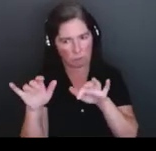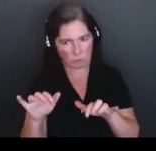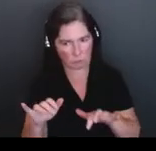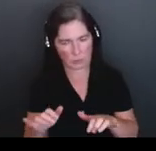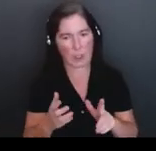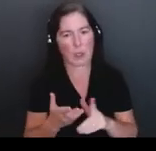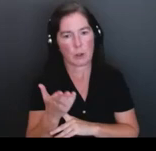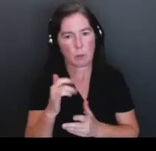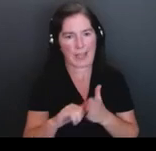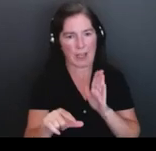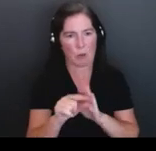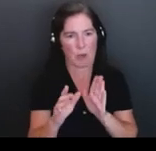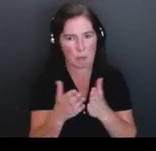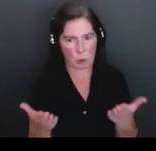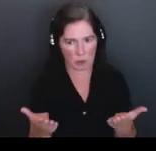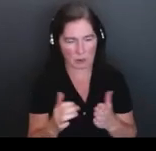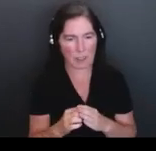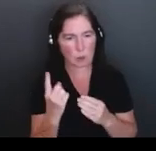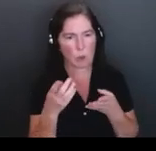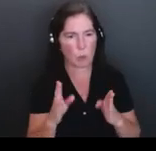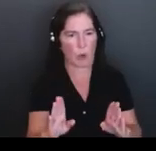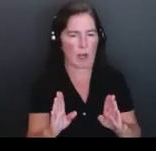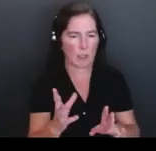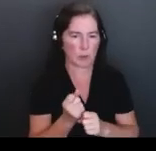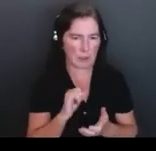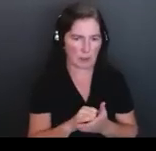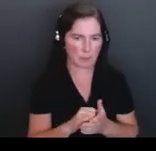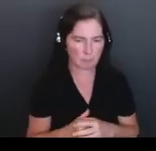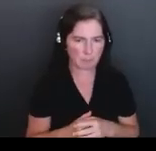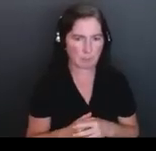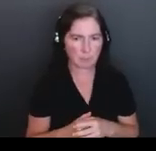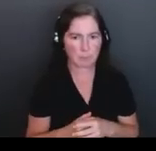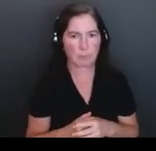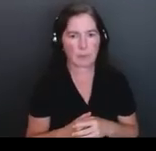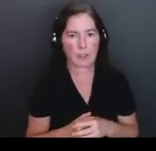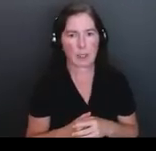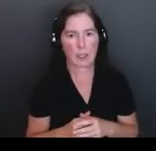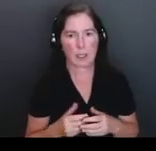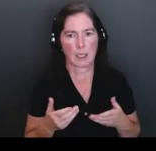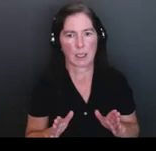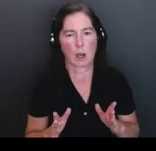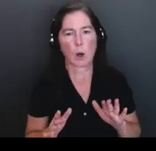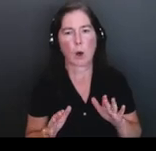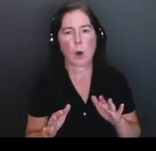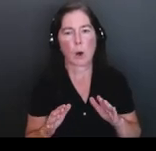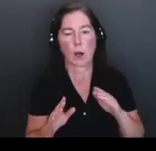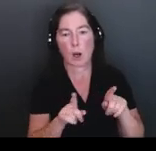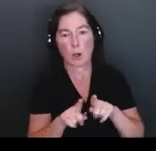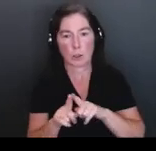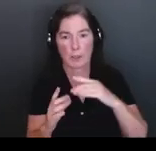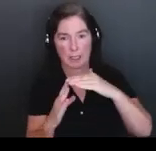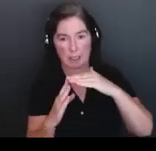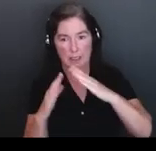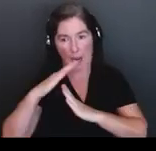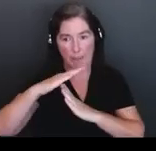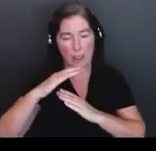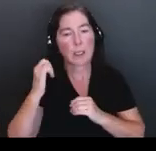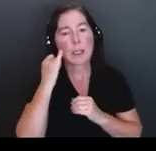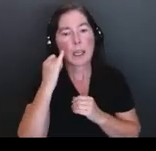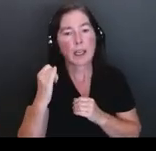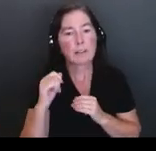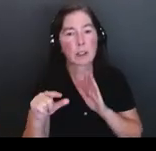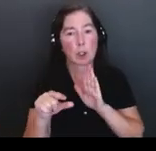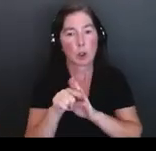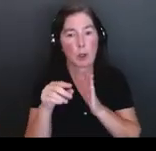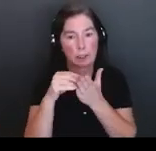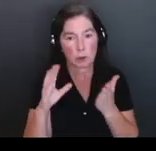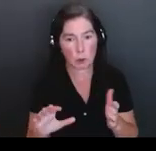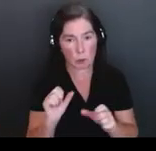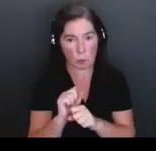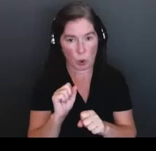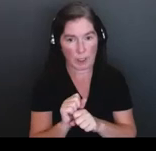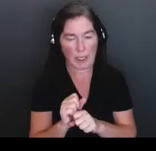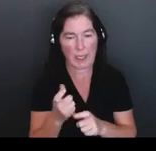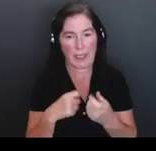I gave each student their own copy. I can also go in here and enter feedback to Brian. I can give points. I'd already returned it so that's why this option isn't available here. But I can